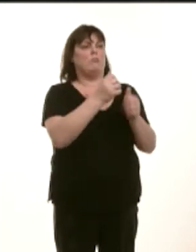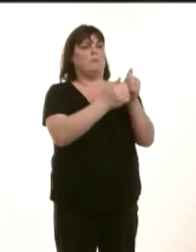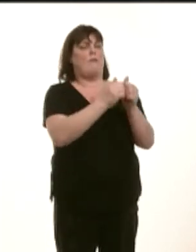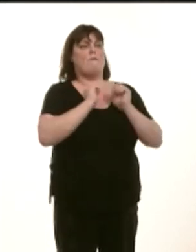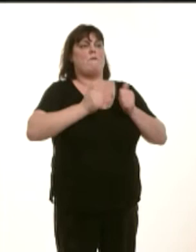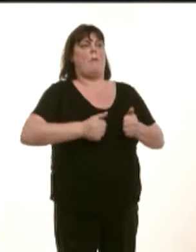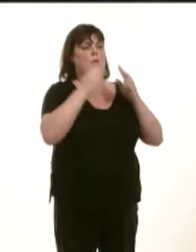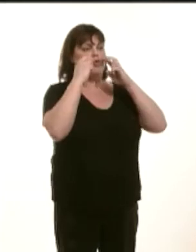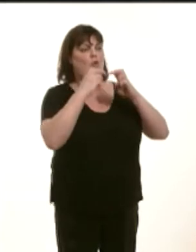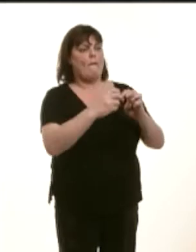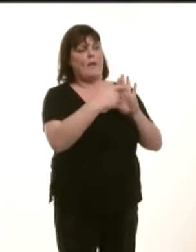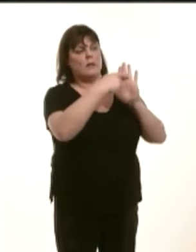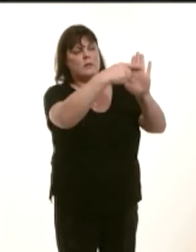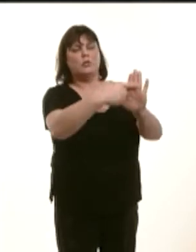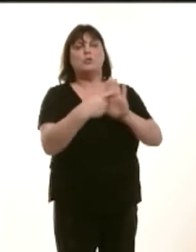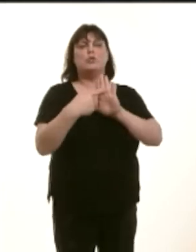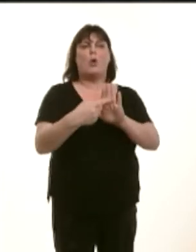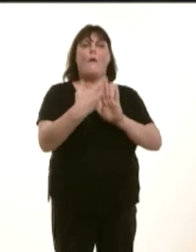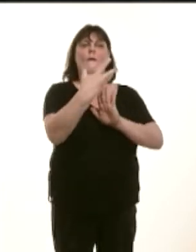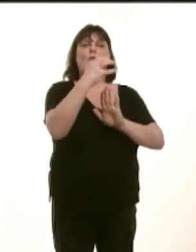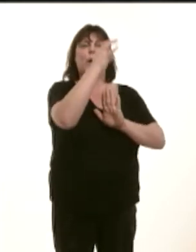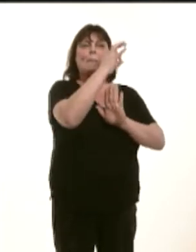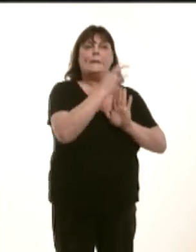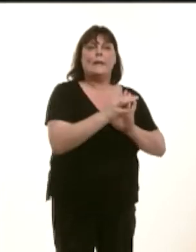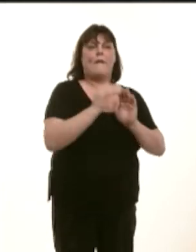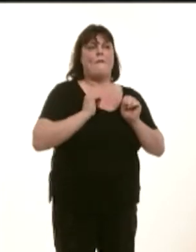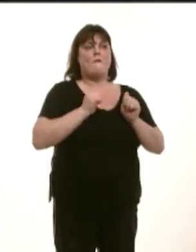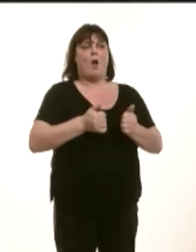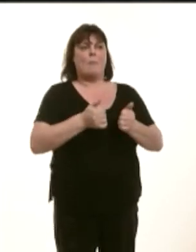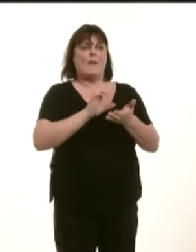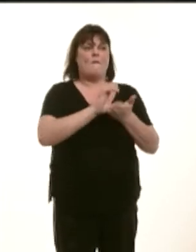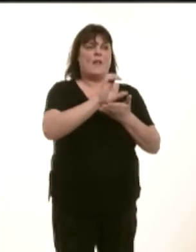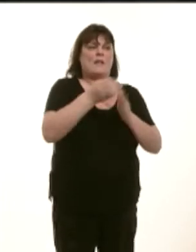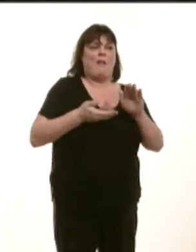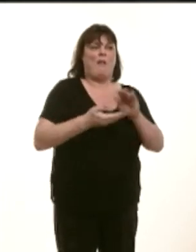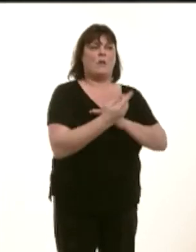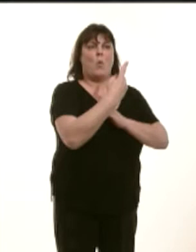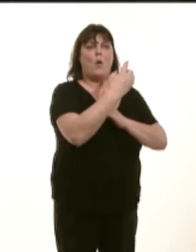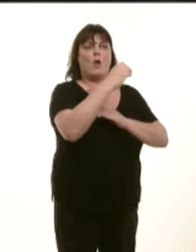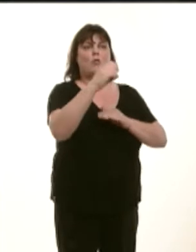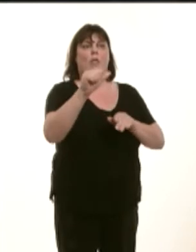showed that 50% of respondents have invested less than £100,000 in their businesses over